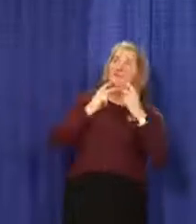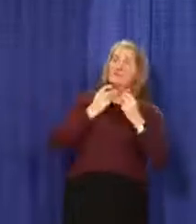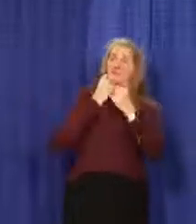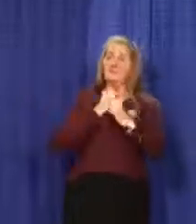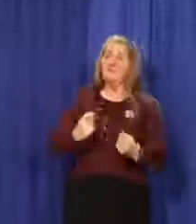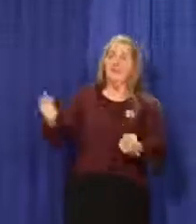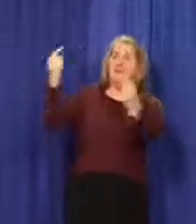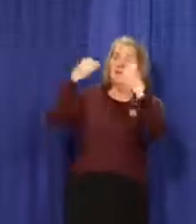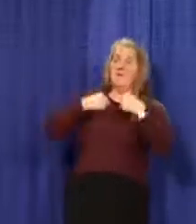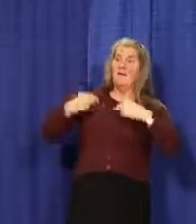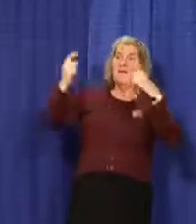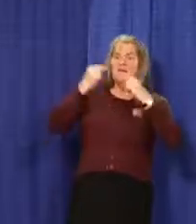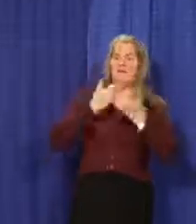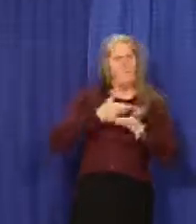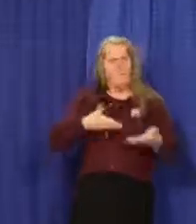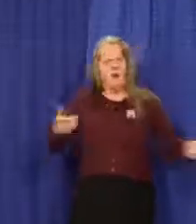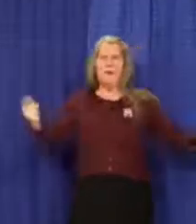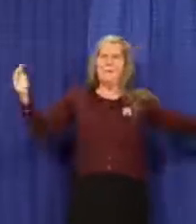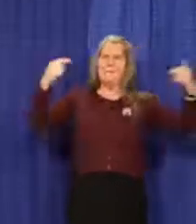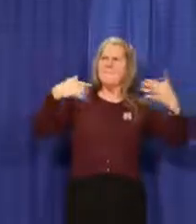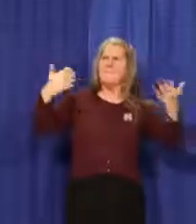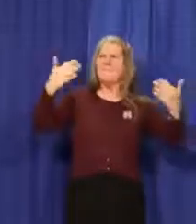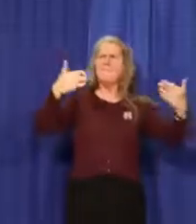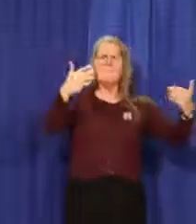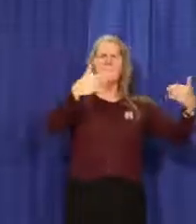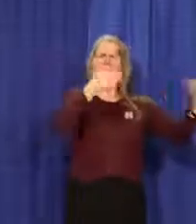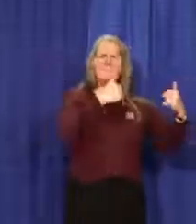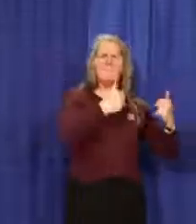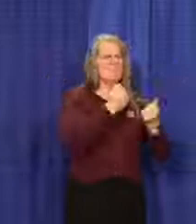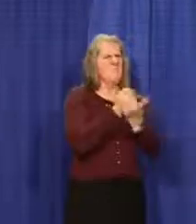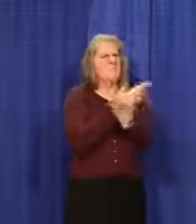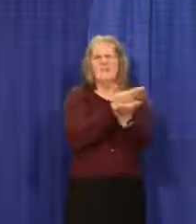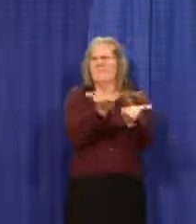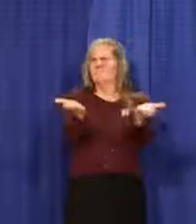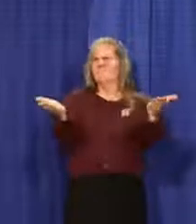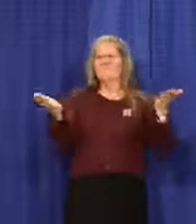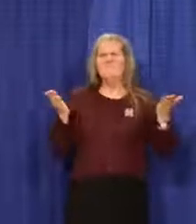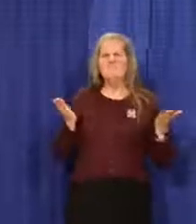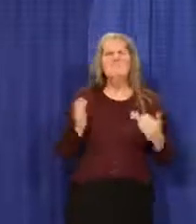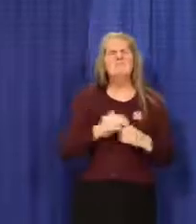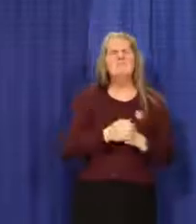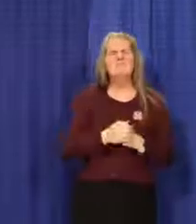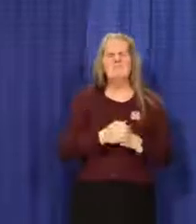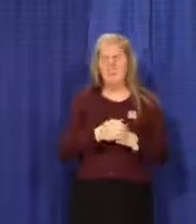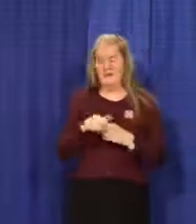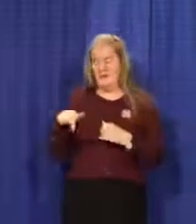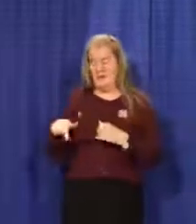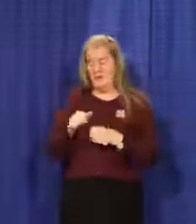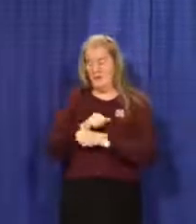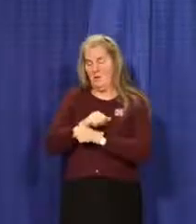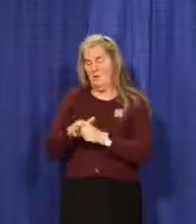visitors back to our territory to enjoy all that we have to offer. This pandemic has been hard on